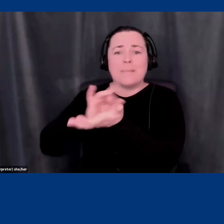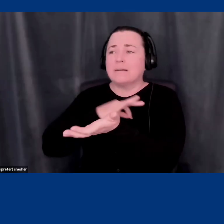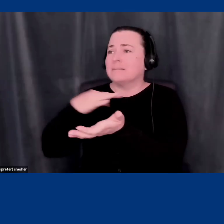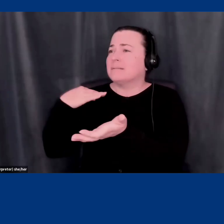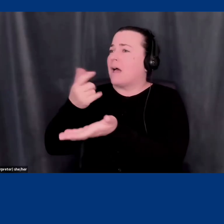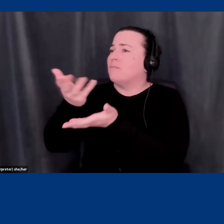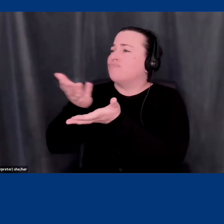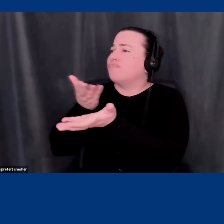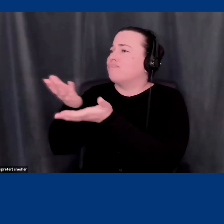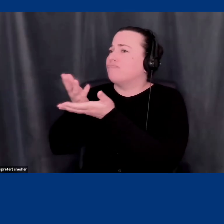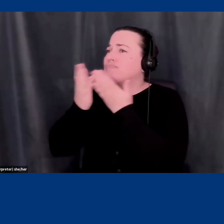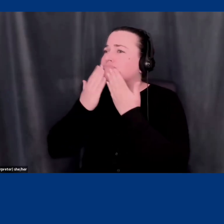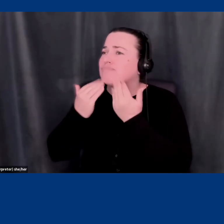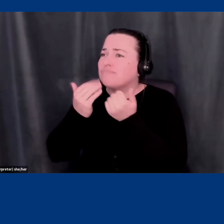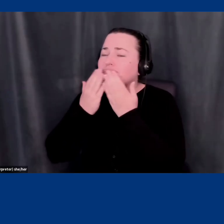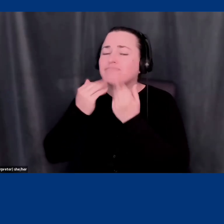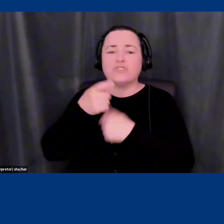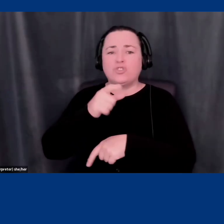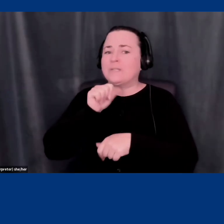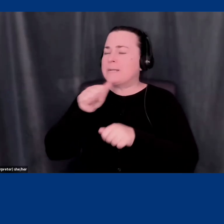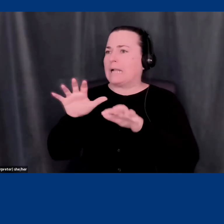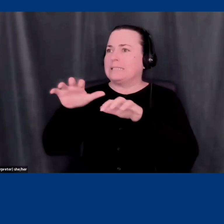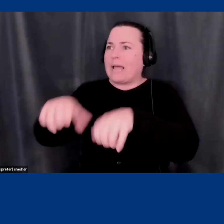very kind very great experience. I would have a thousand